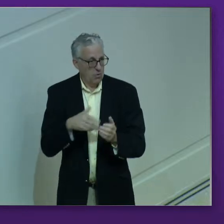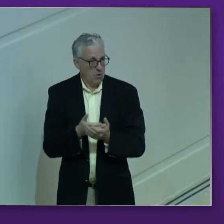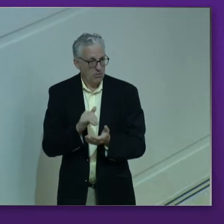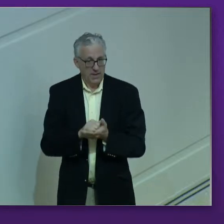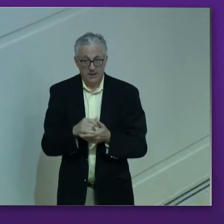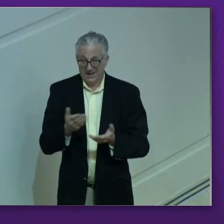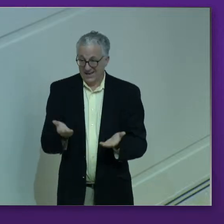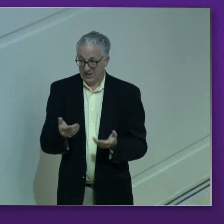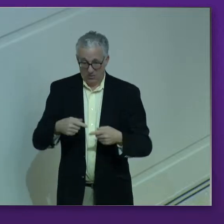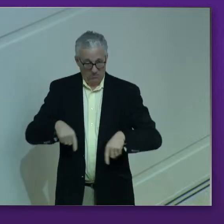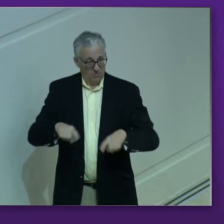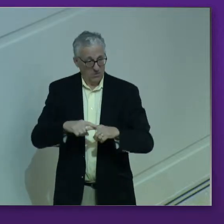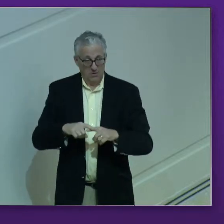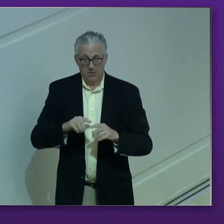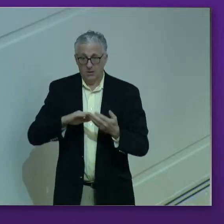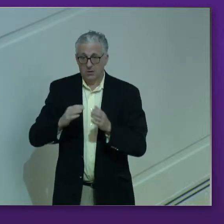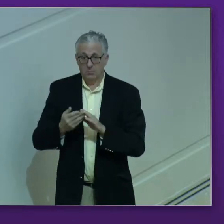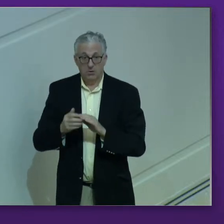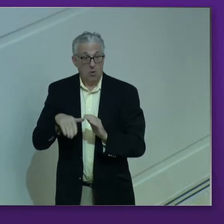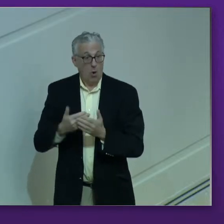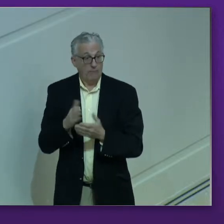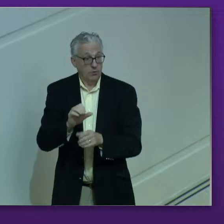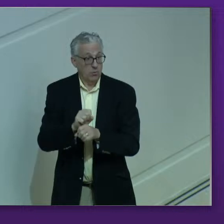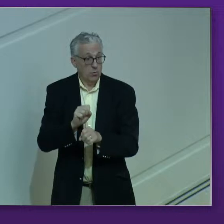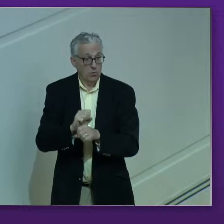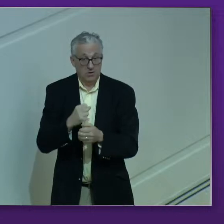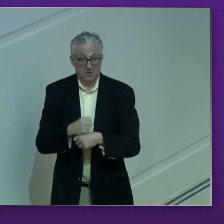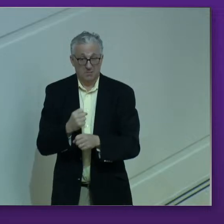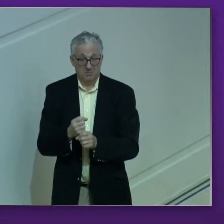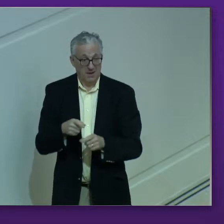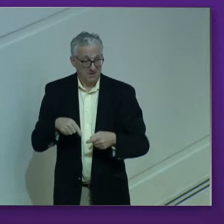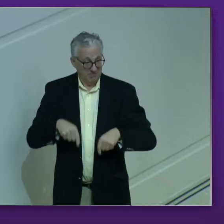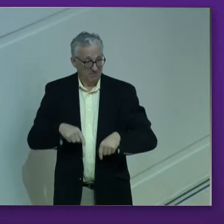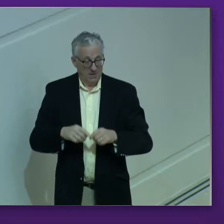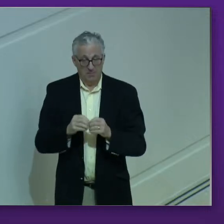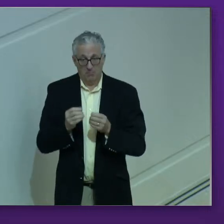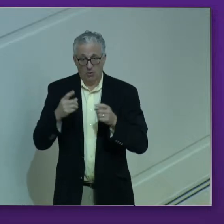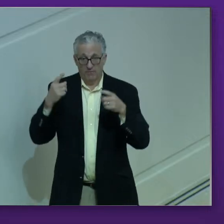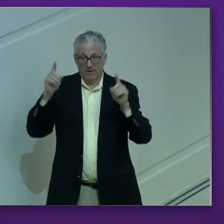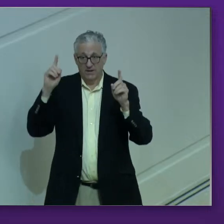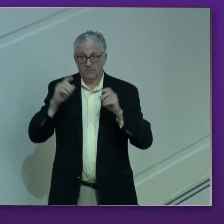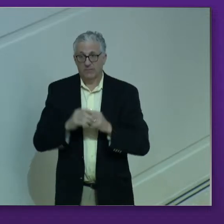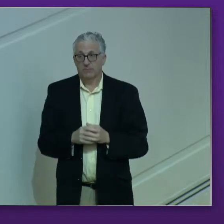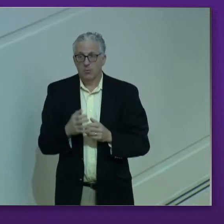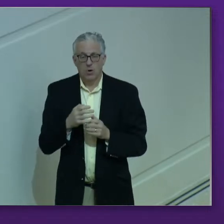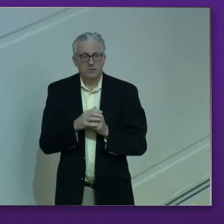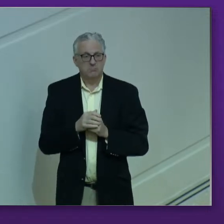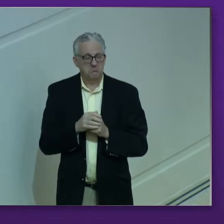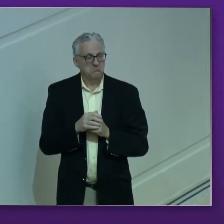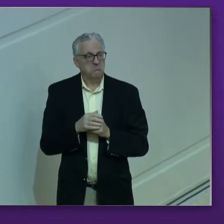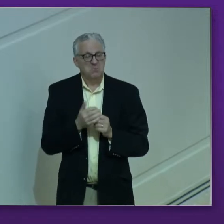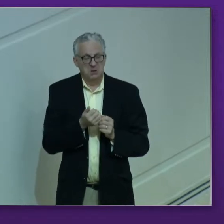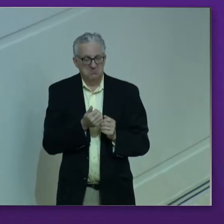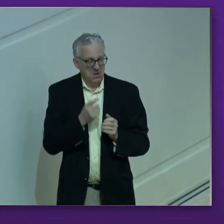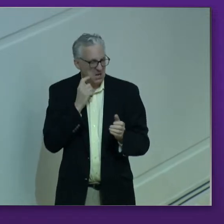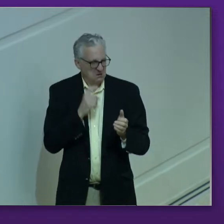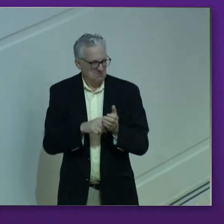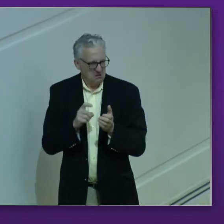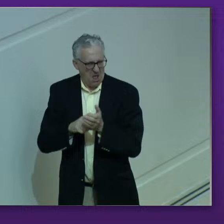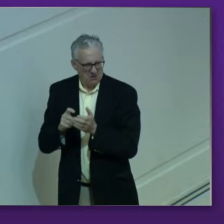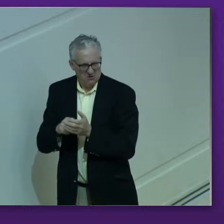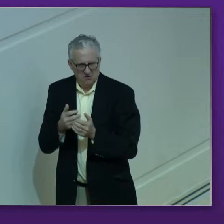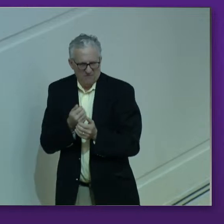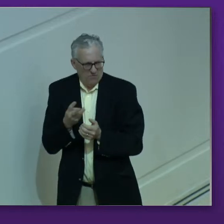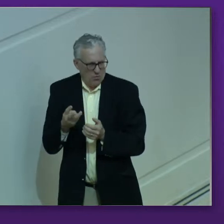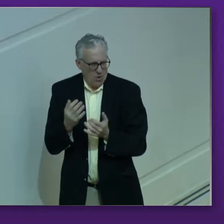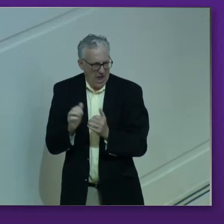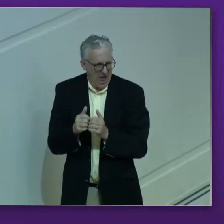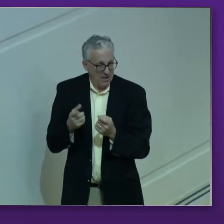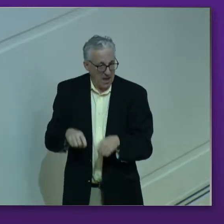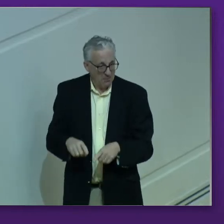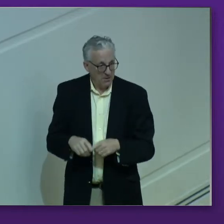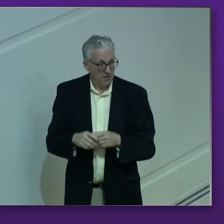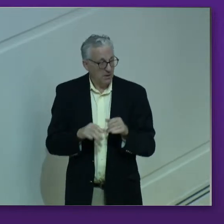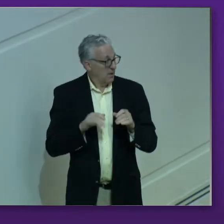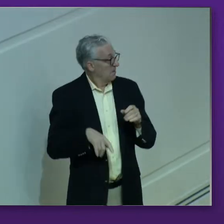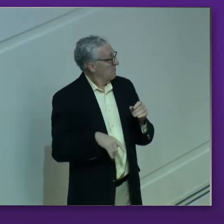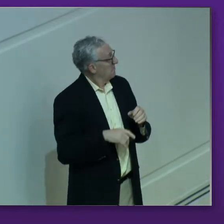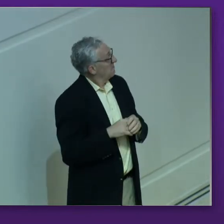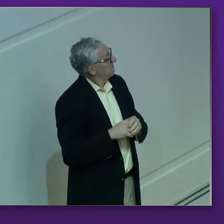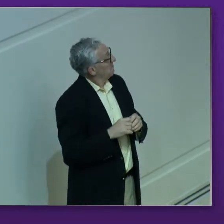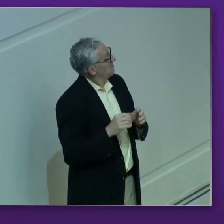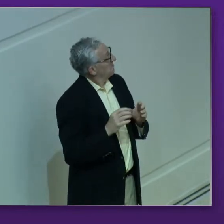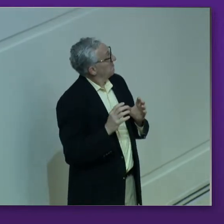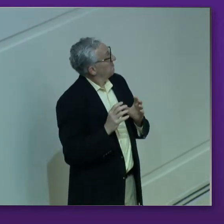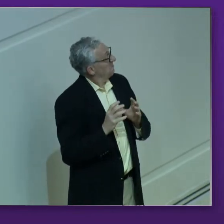DATA INFORMED TO BE EQUITY